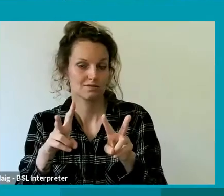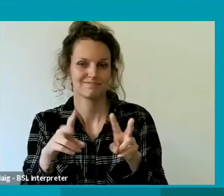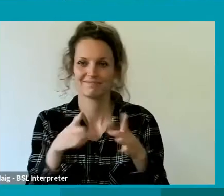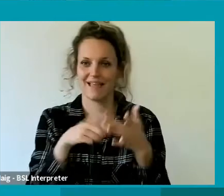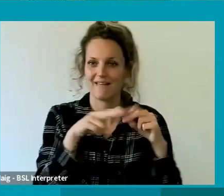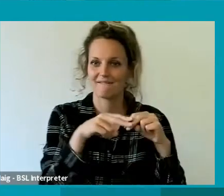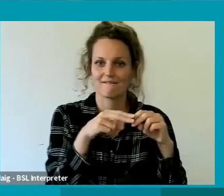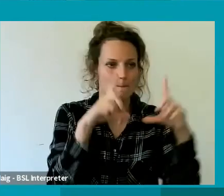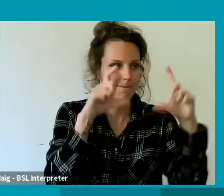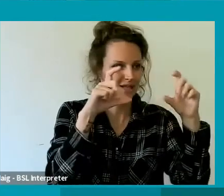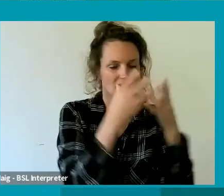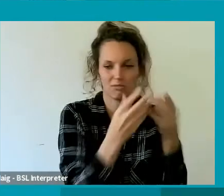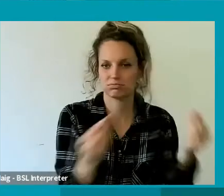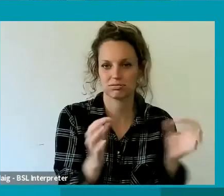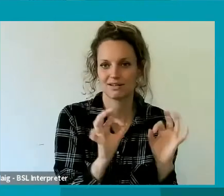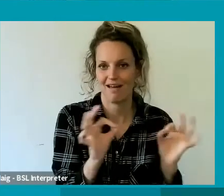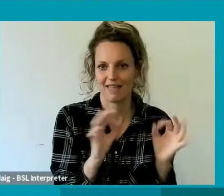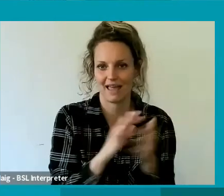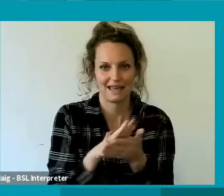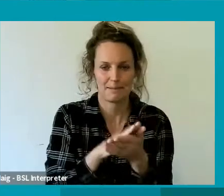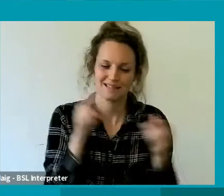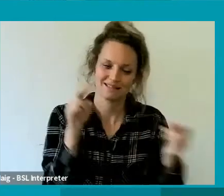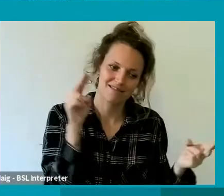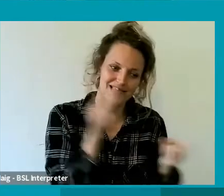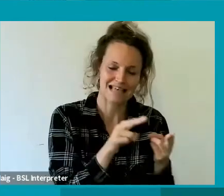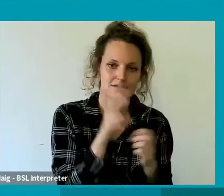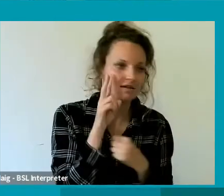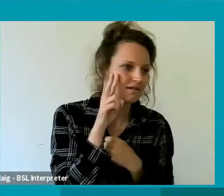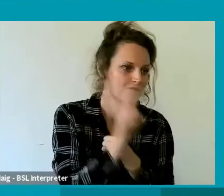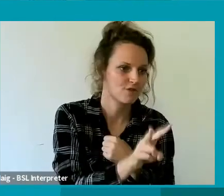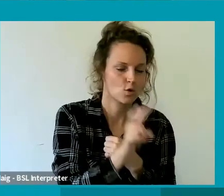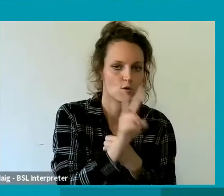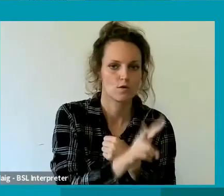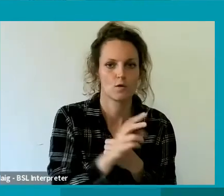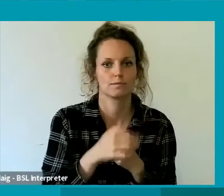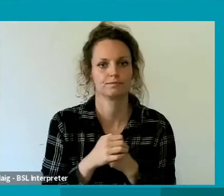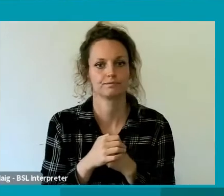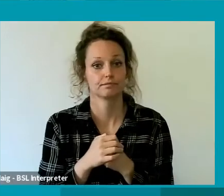can get more connection requests, more messages and more job interviews.